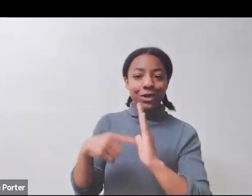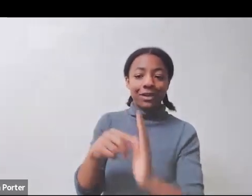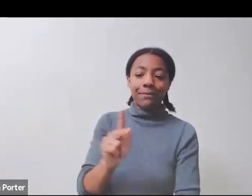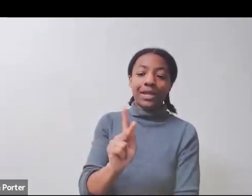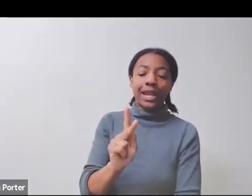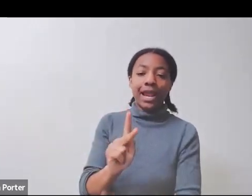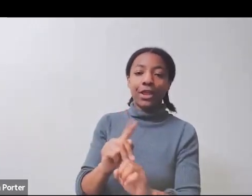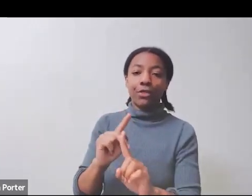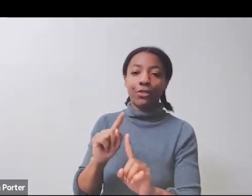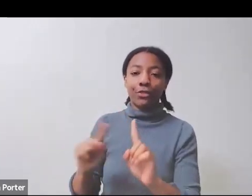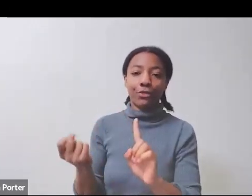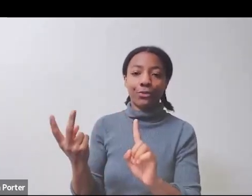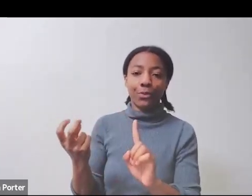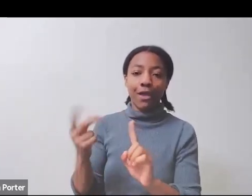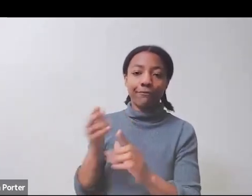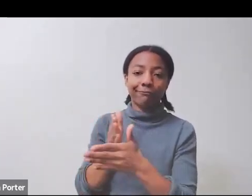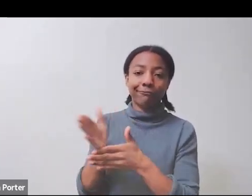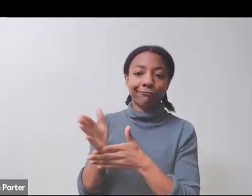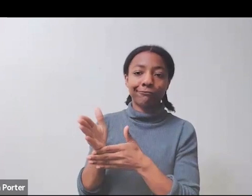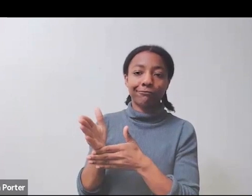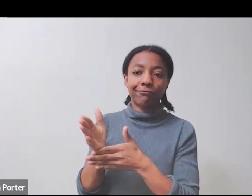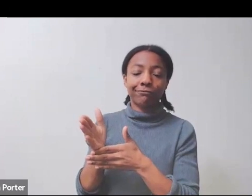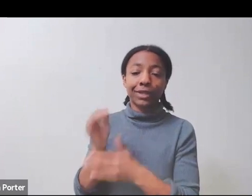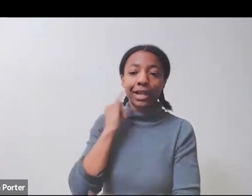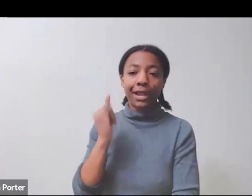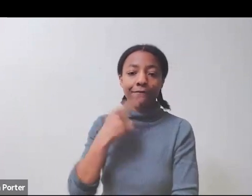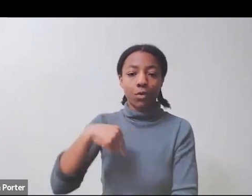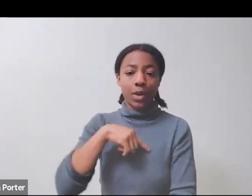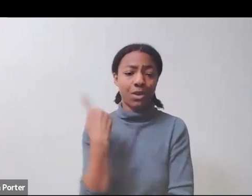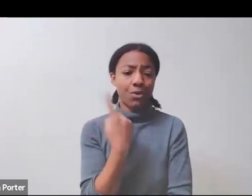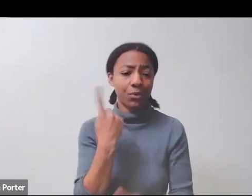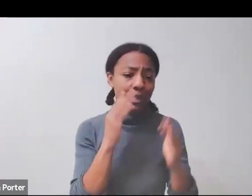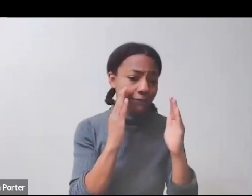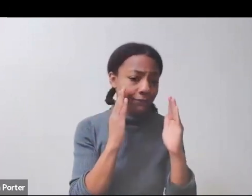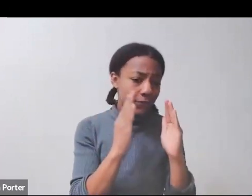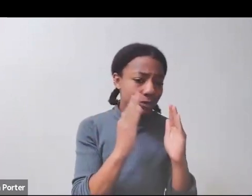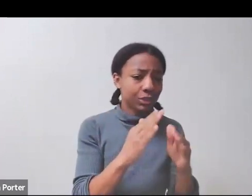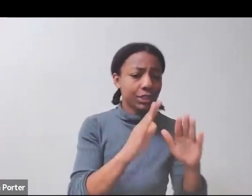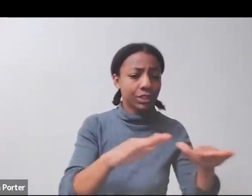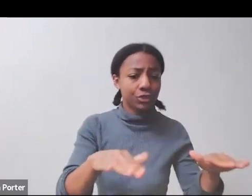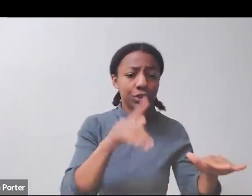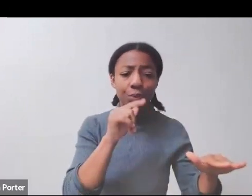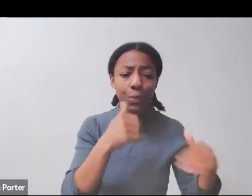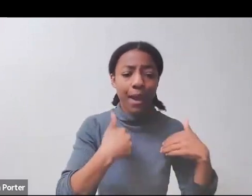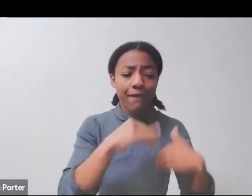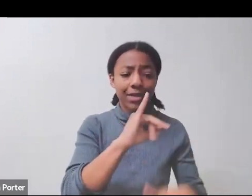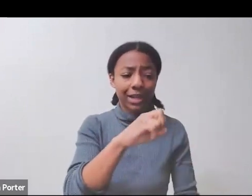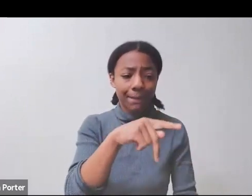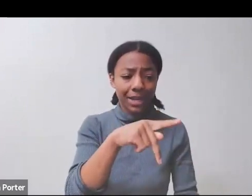and that's necessarily undercounting as well. I don't know that there's a perfect answer other than, we've got to do something.